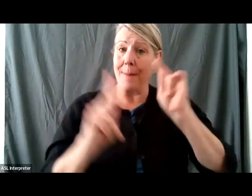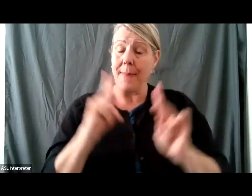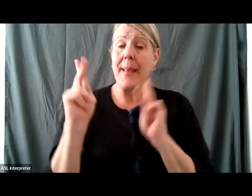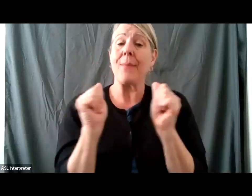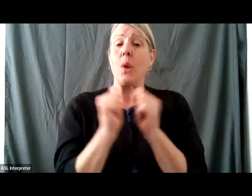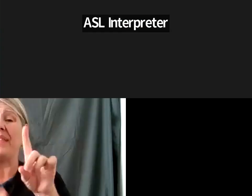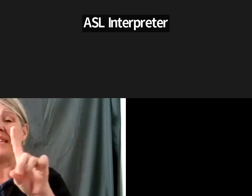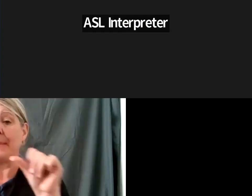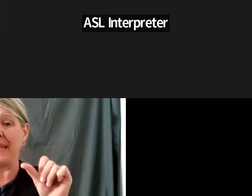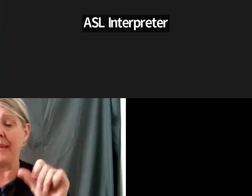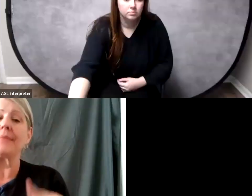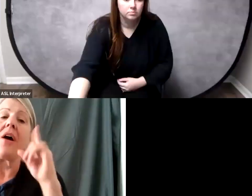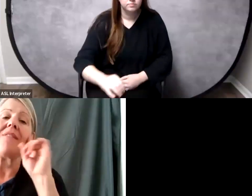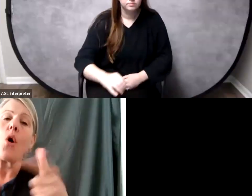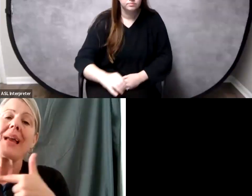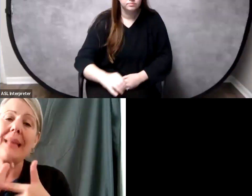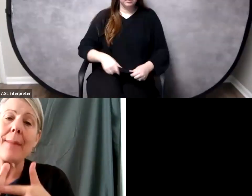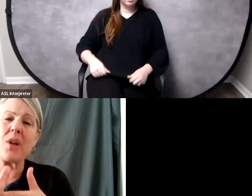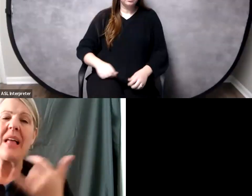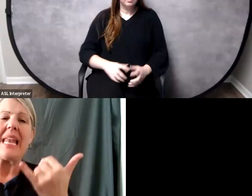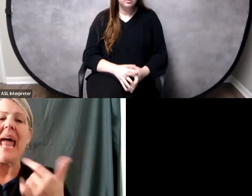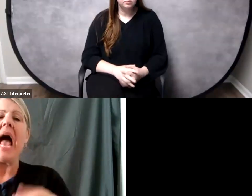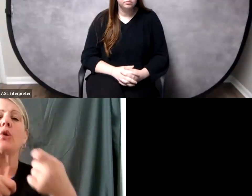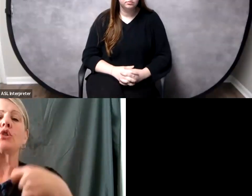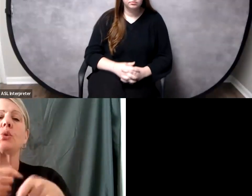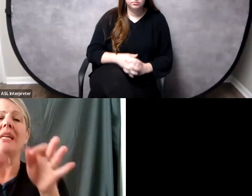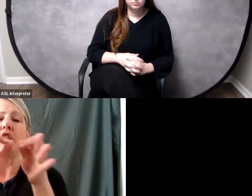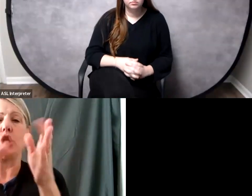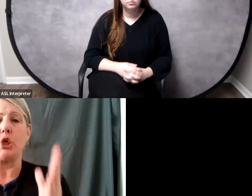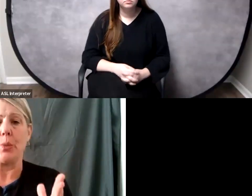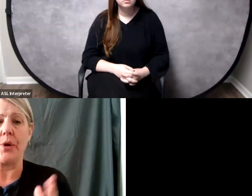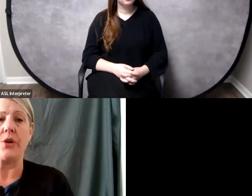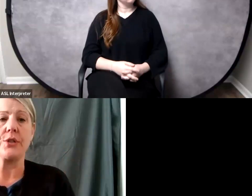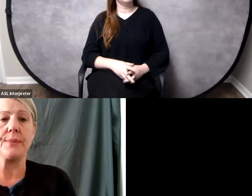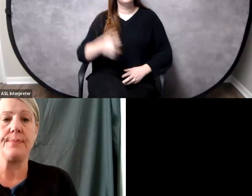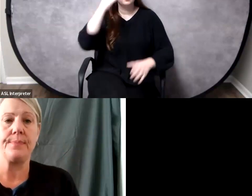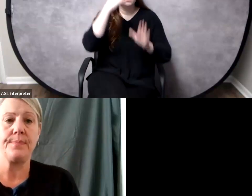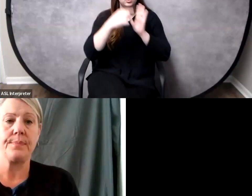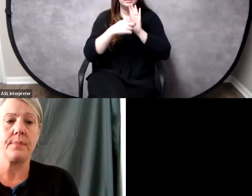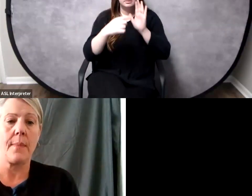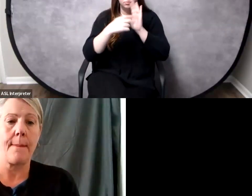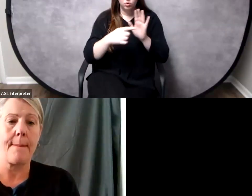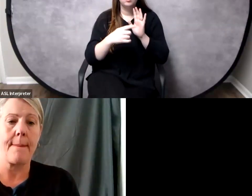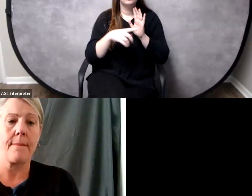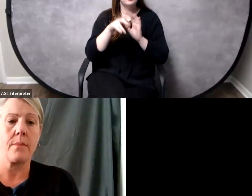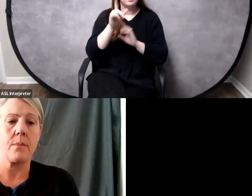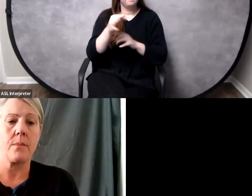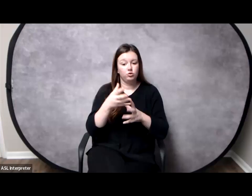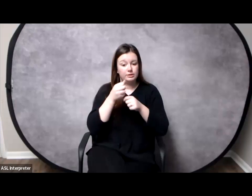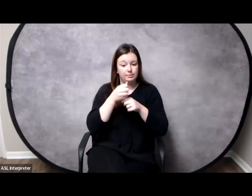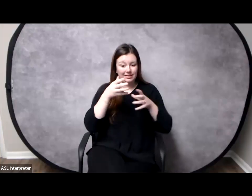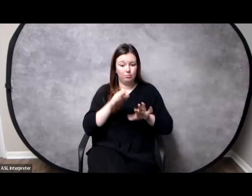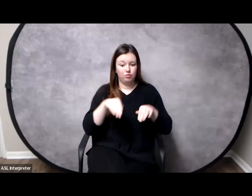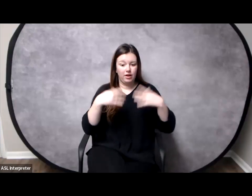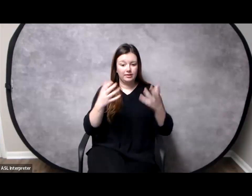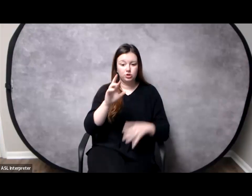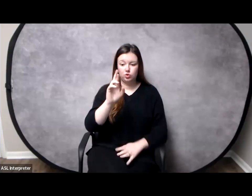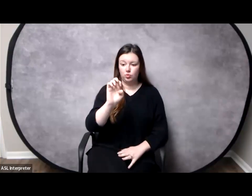So for example, if a recipient provides respite care services to families with an individual